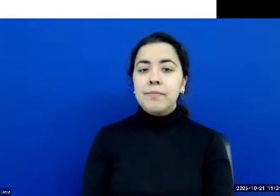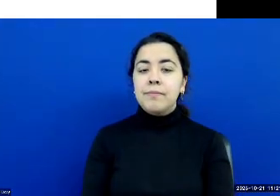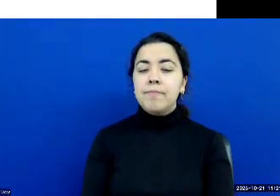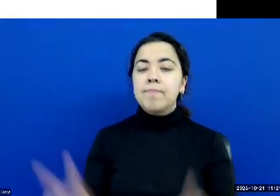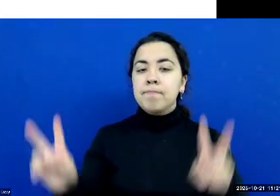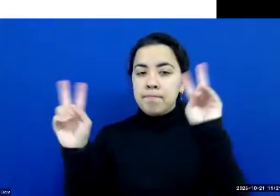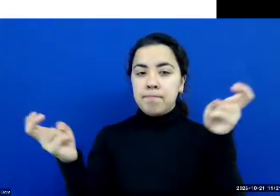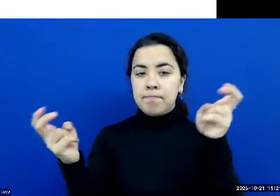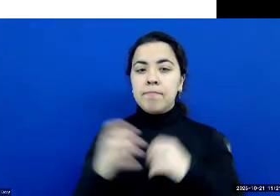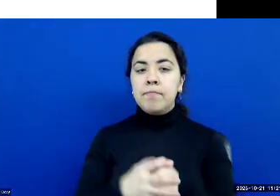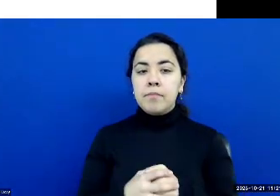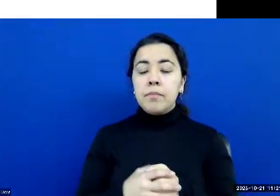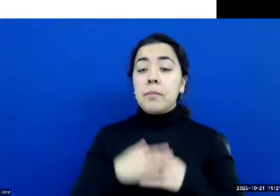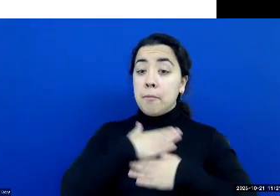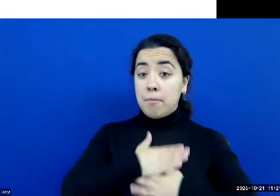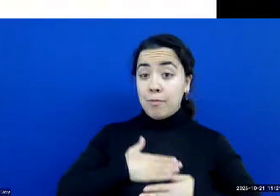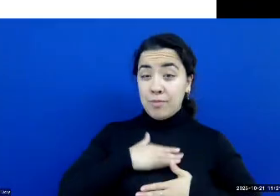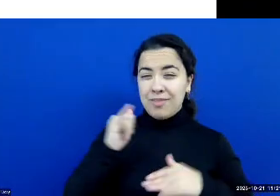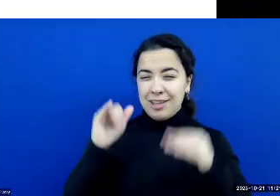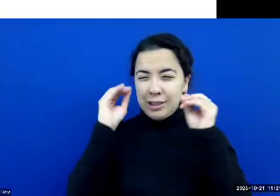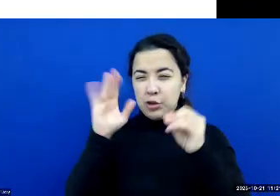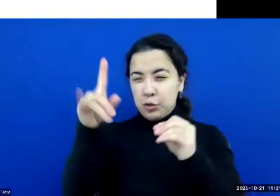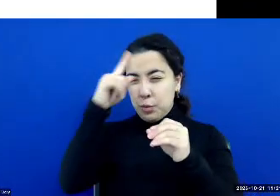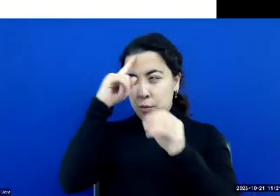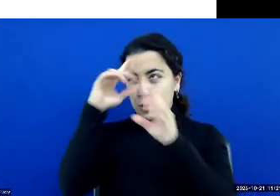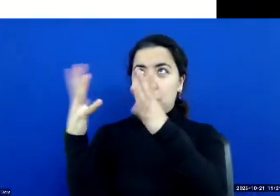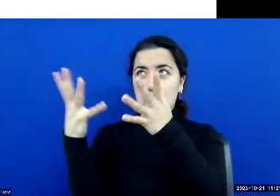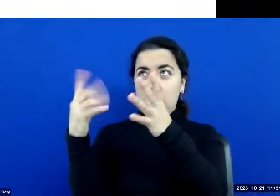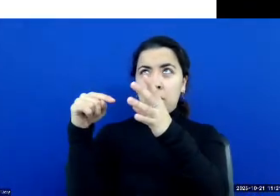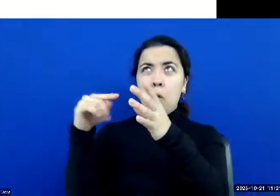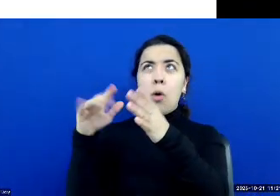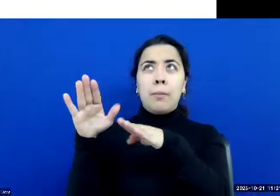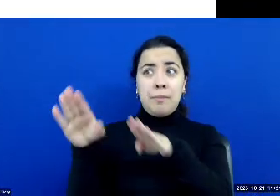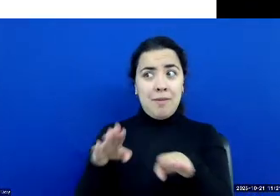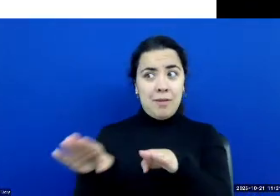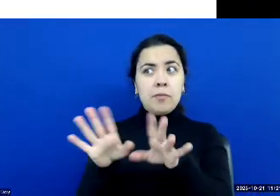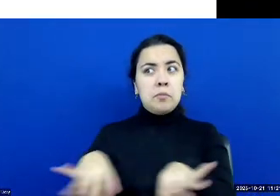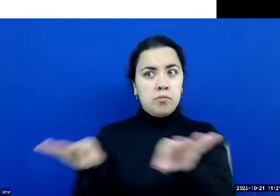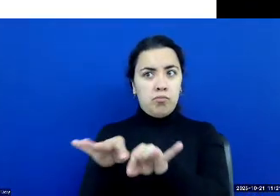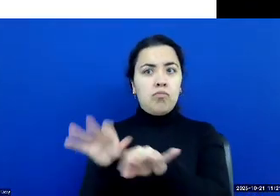Kathleen DeForest: Pleasure teaches your brain that a behavior is worth remembering and repeating.